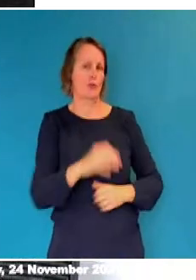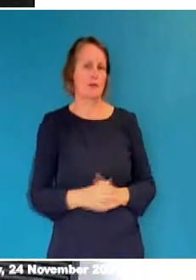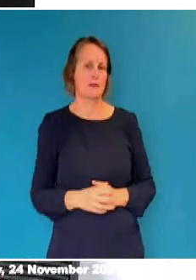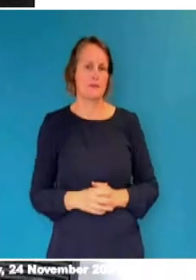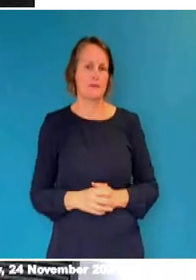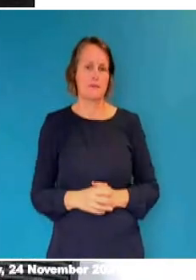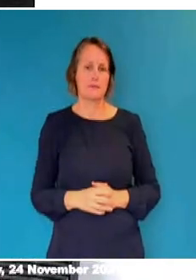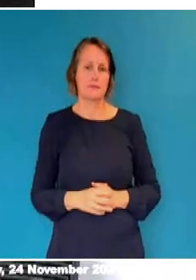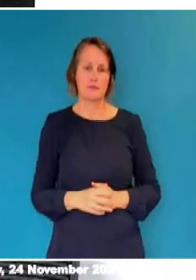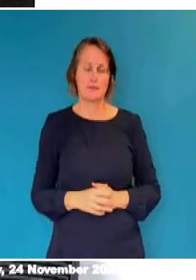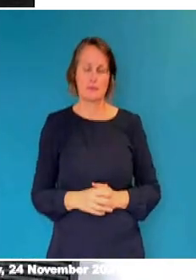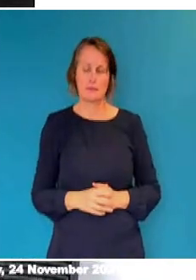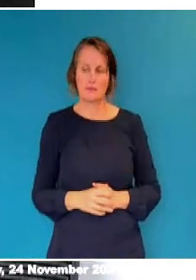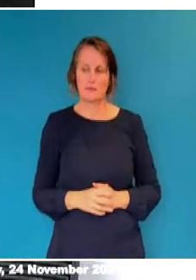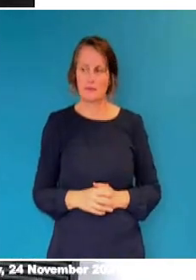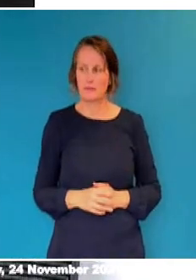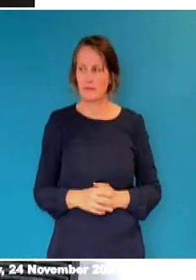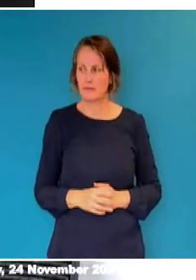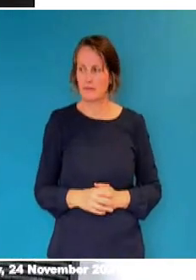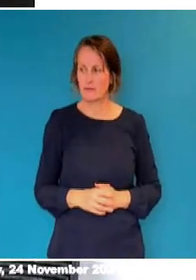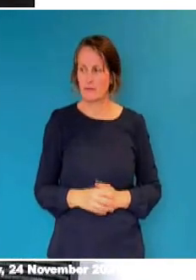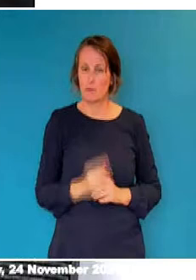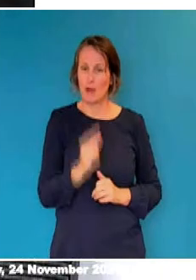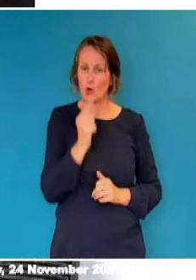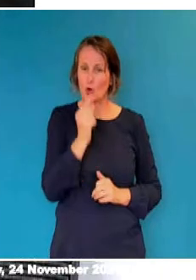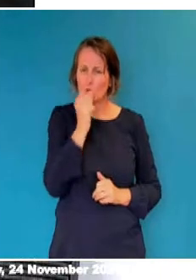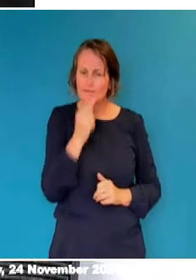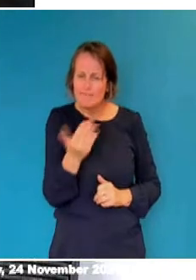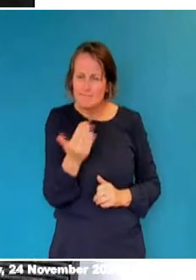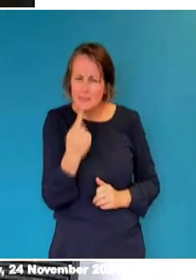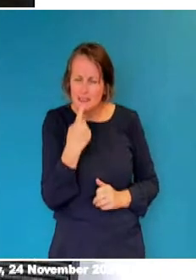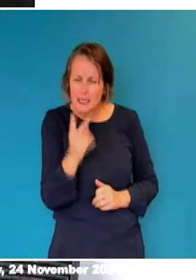I'm sorry, I didn't catch the end of that.